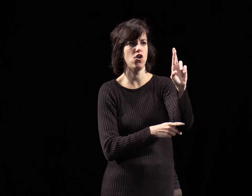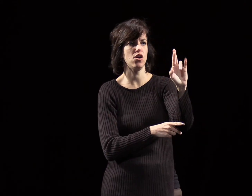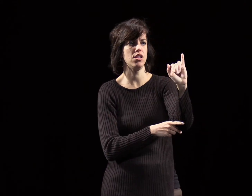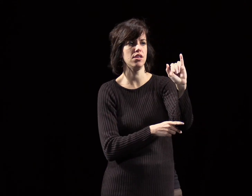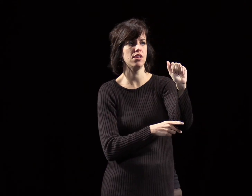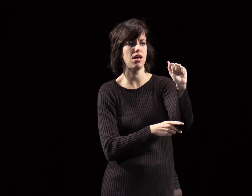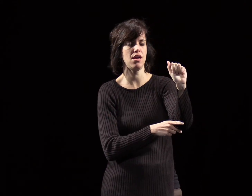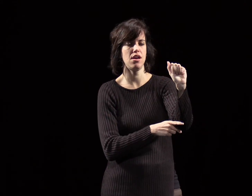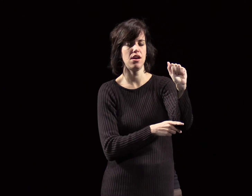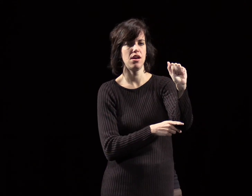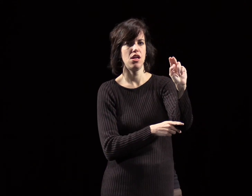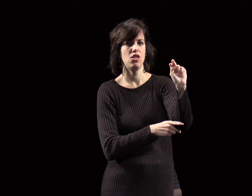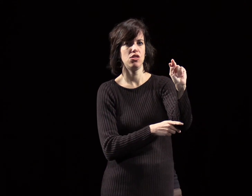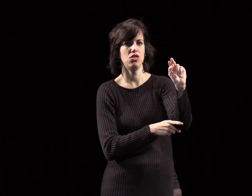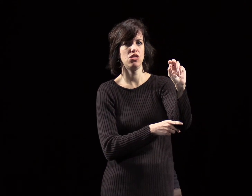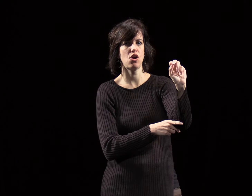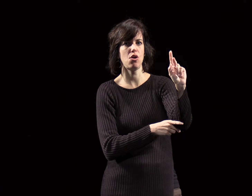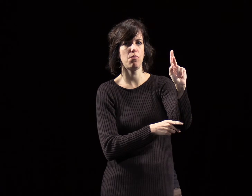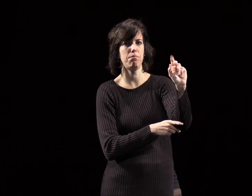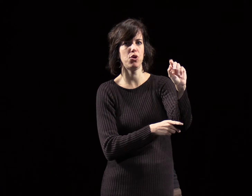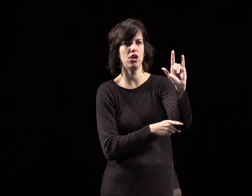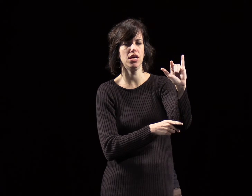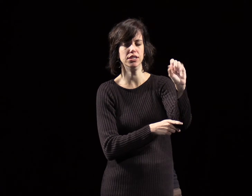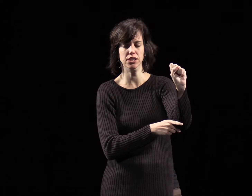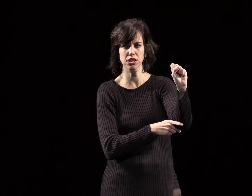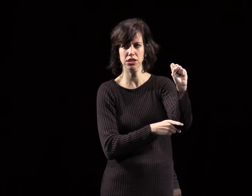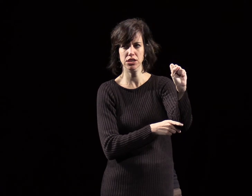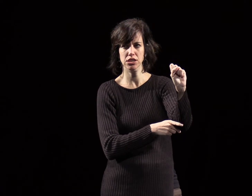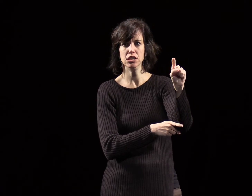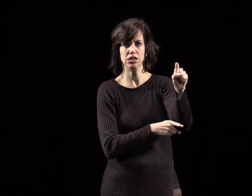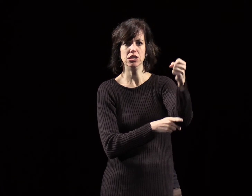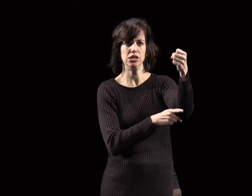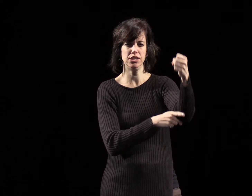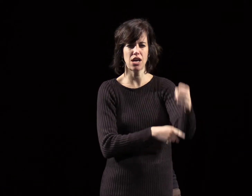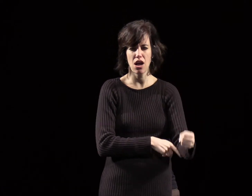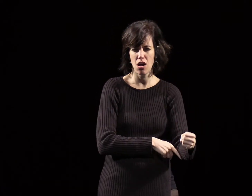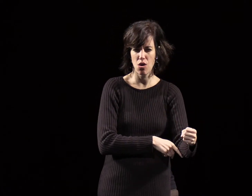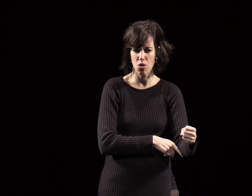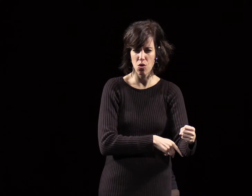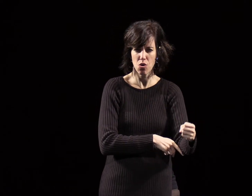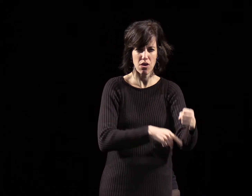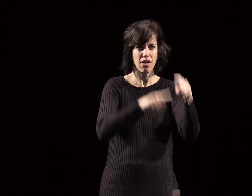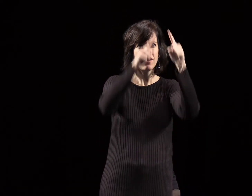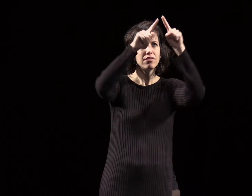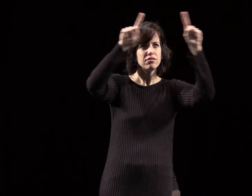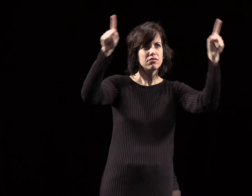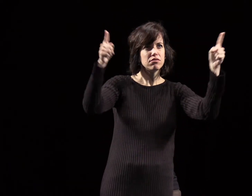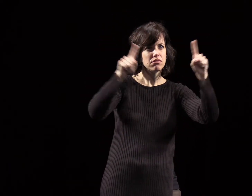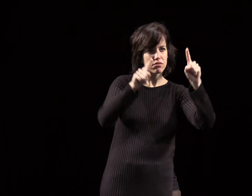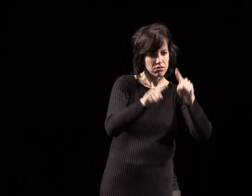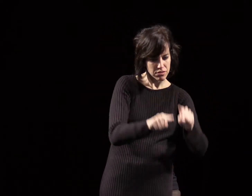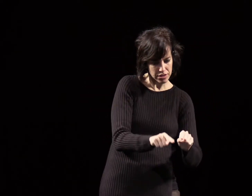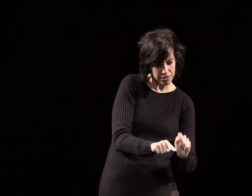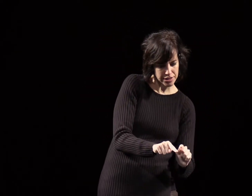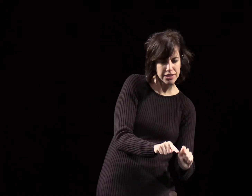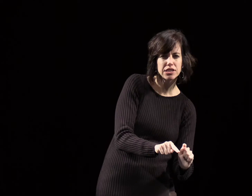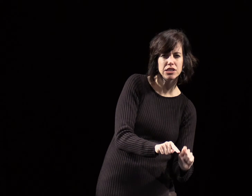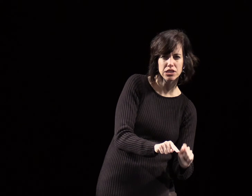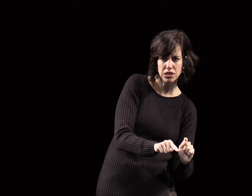to a place called Florianopolis. Again, that was south, the bottom of South America,